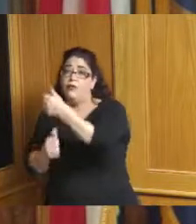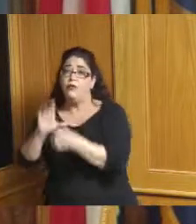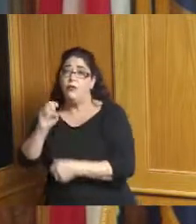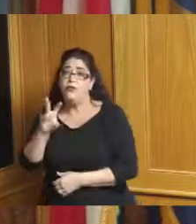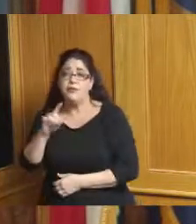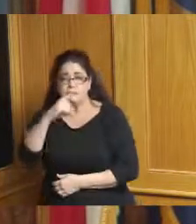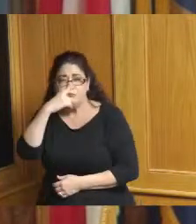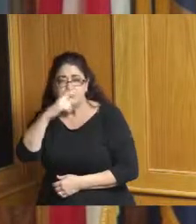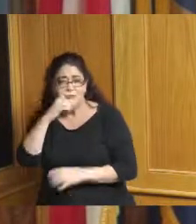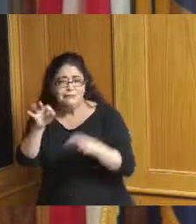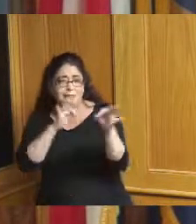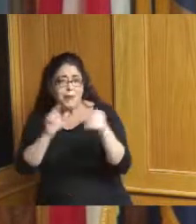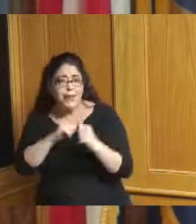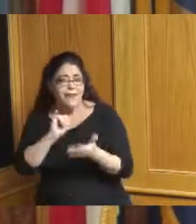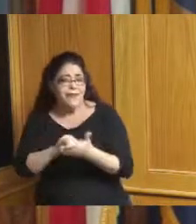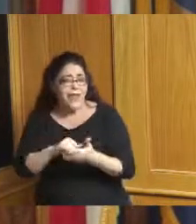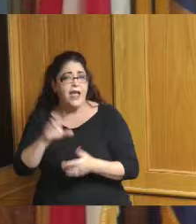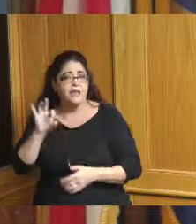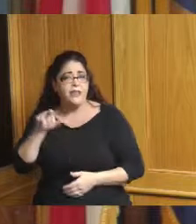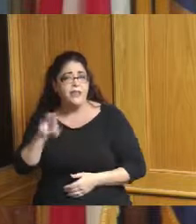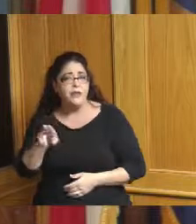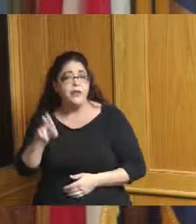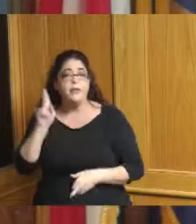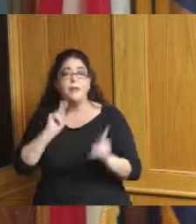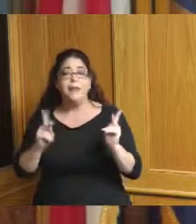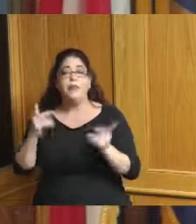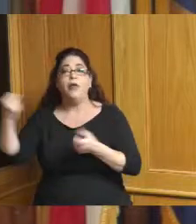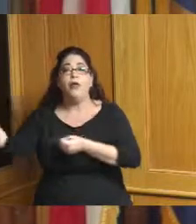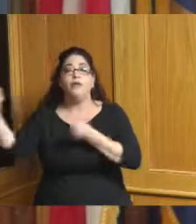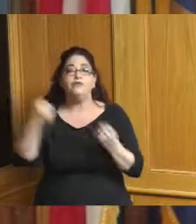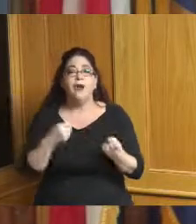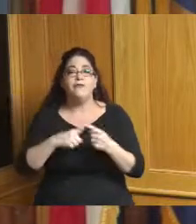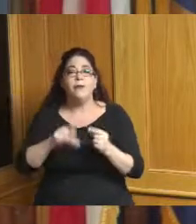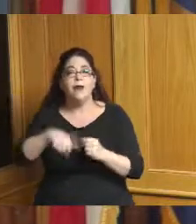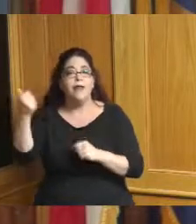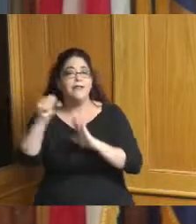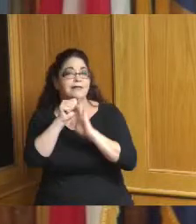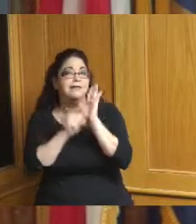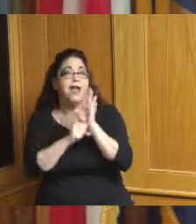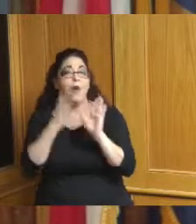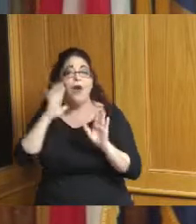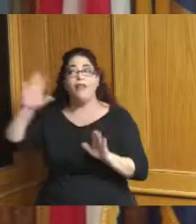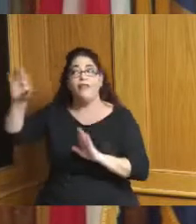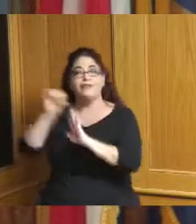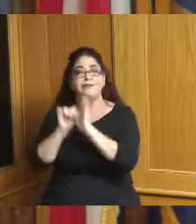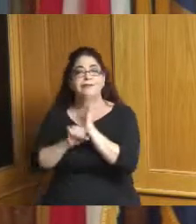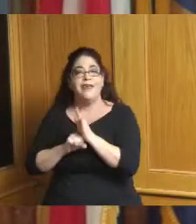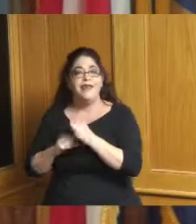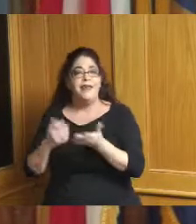about that I also heard that people are driving in from other states because there are the hospitals